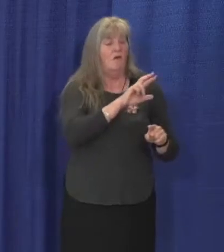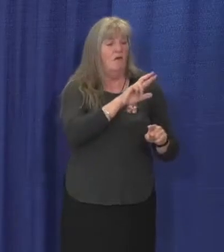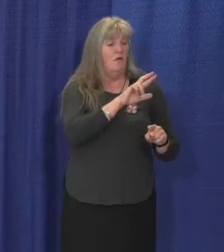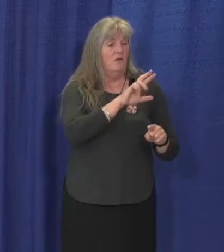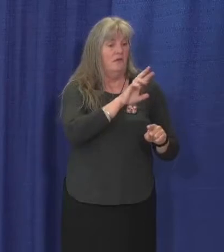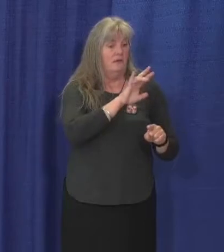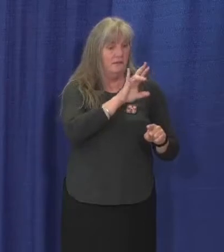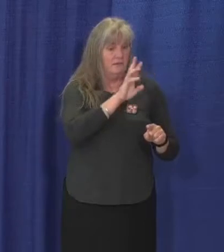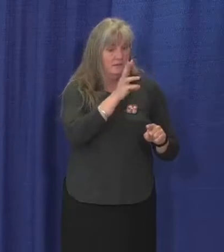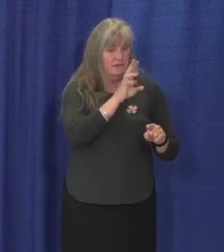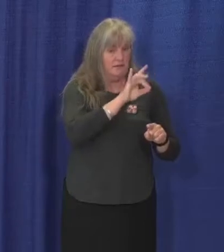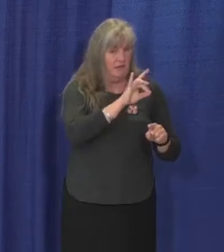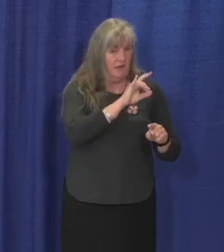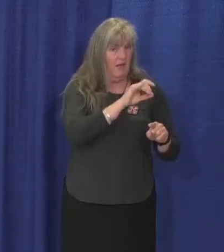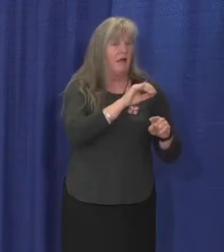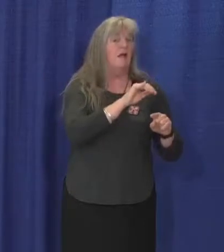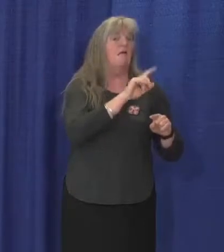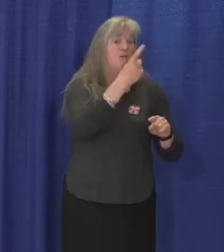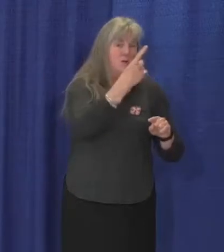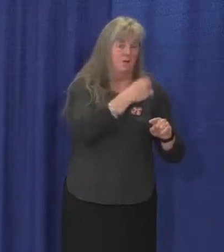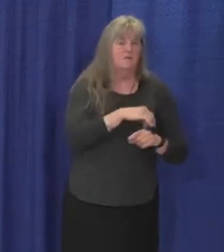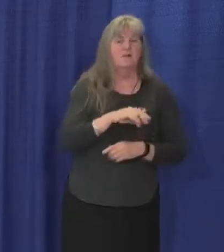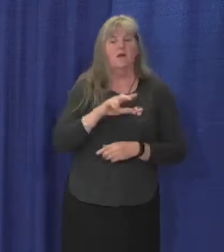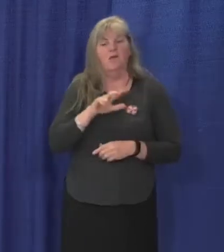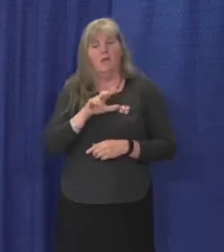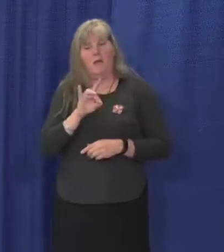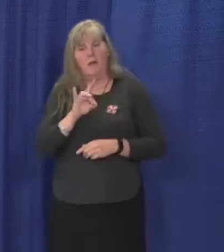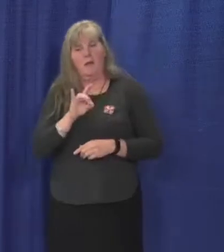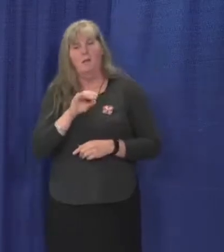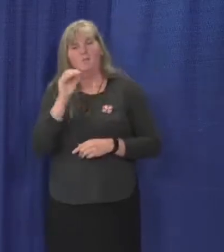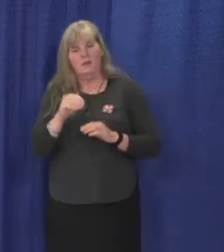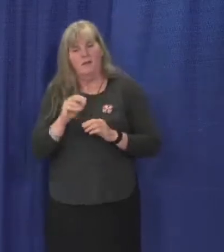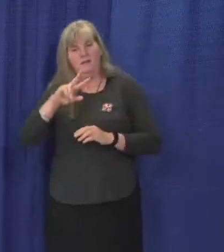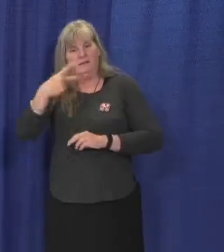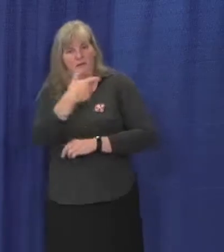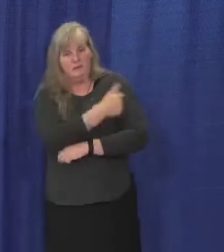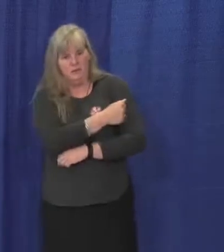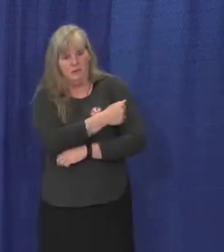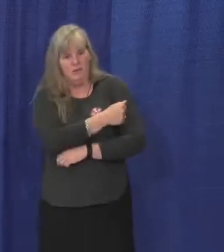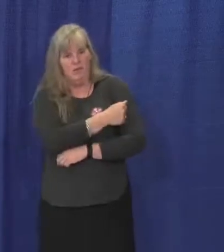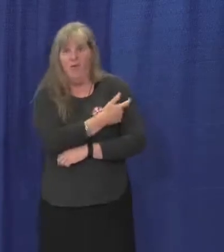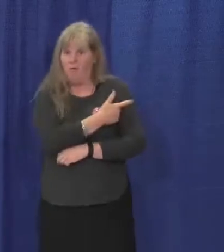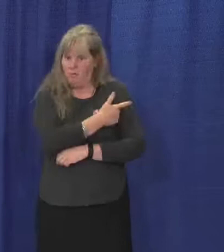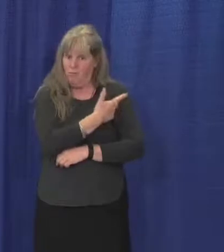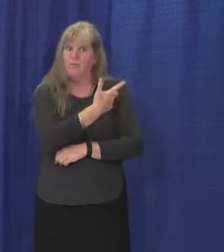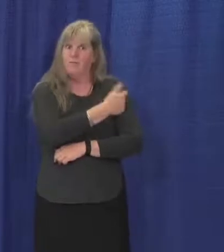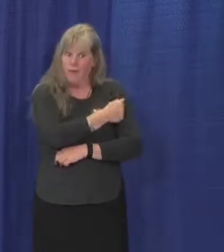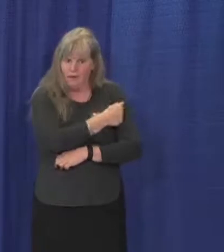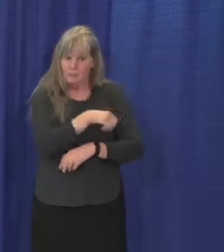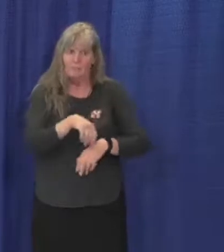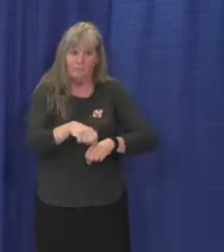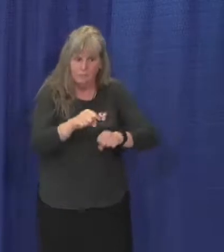first shot and 35 percent have received their second one which is progress we can all be proud